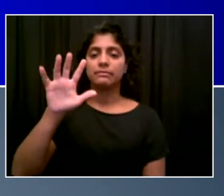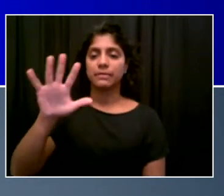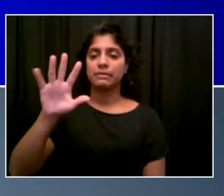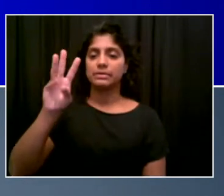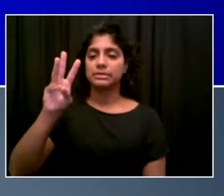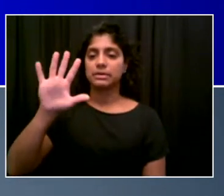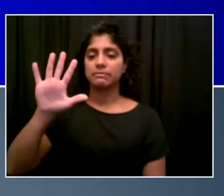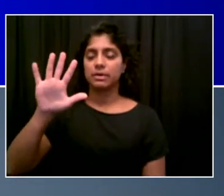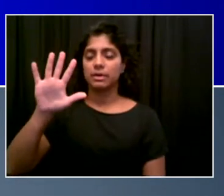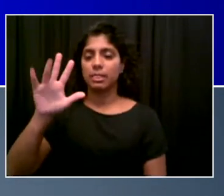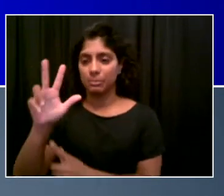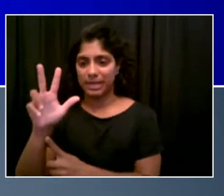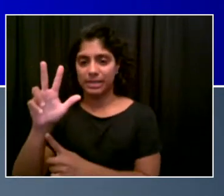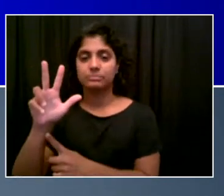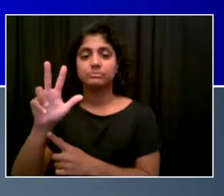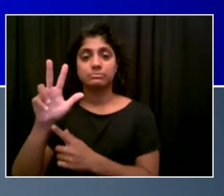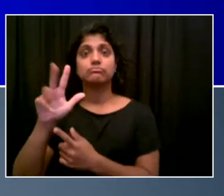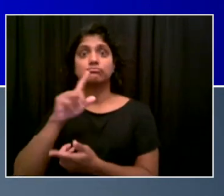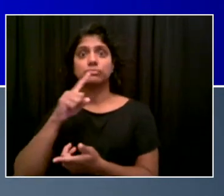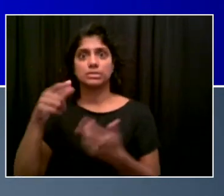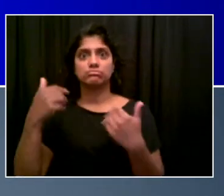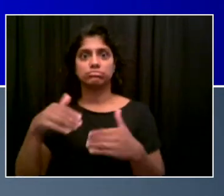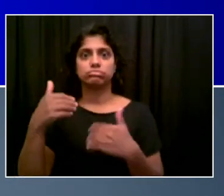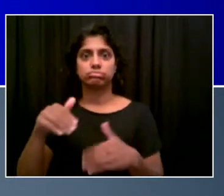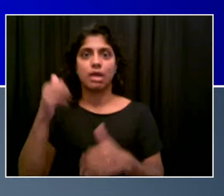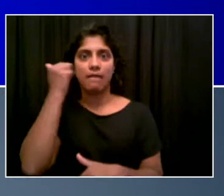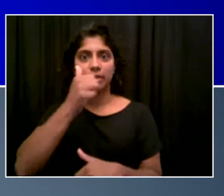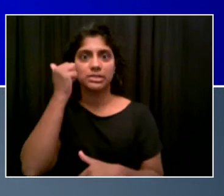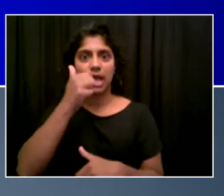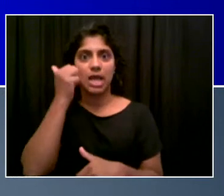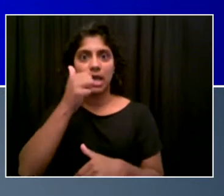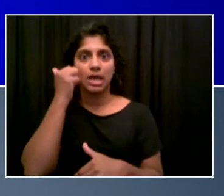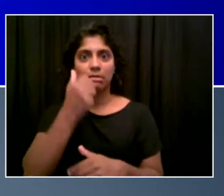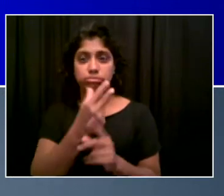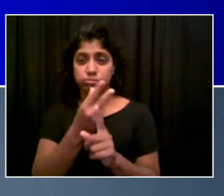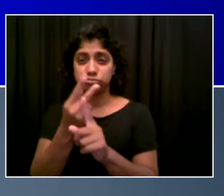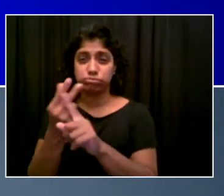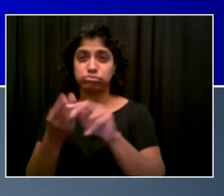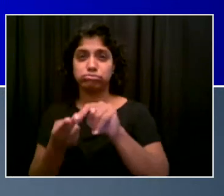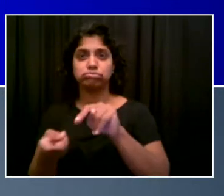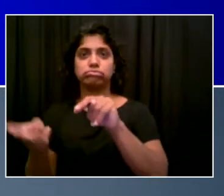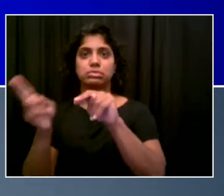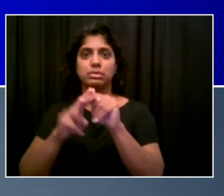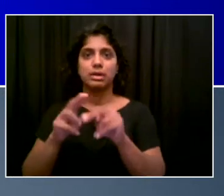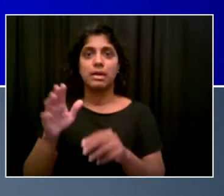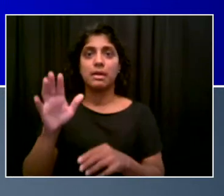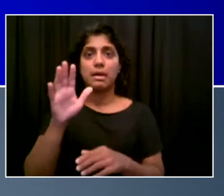SEEING PROGRESS RIGHT NOW, OVER 9 MILLION